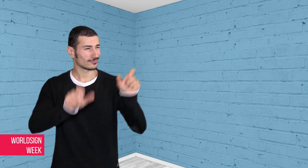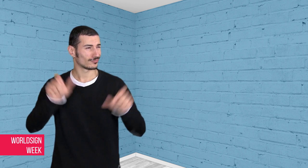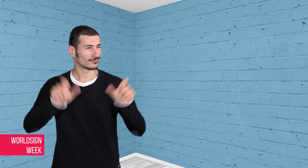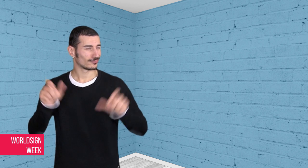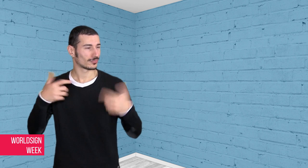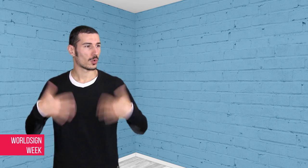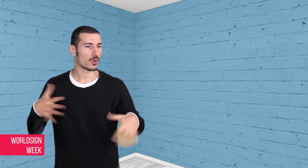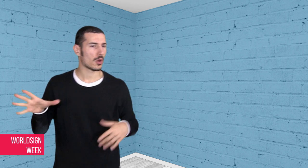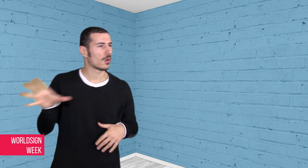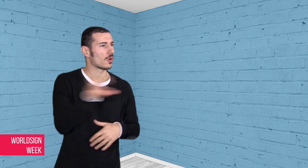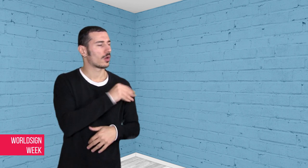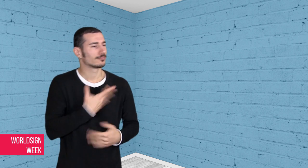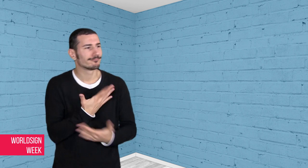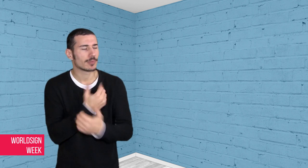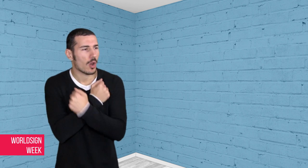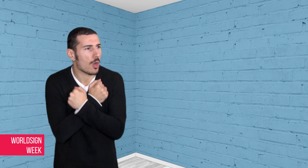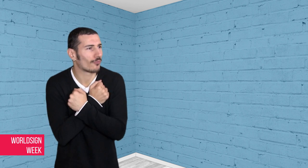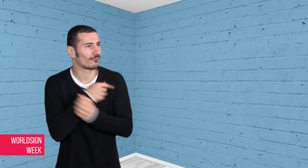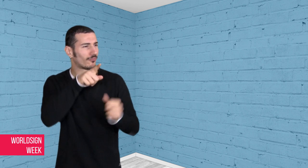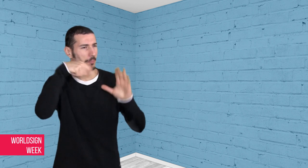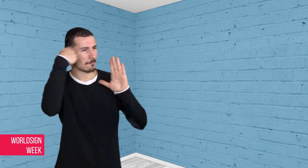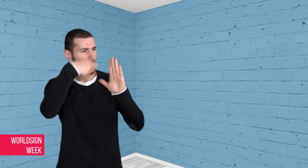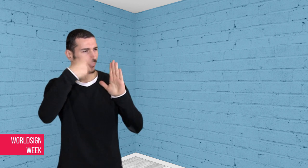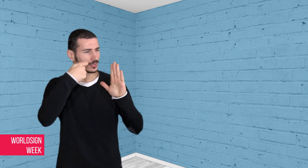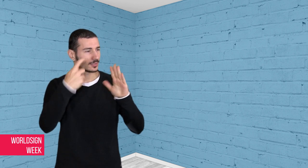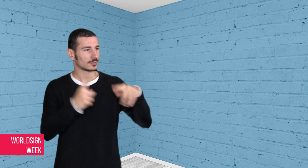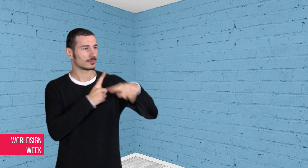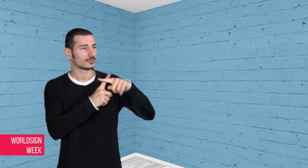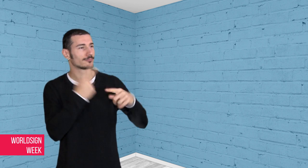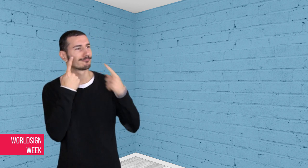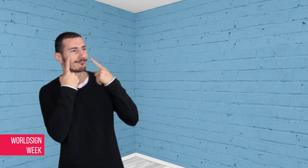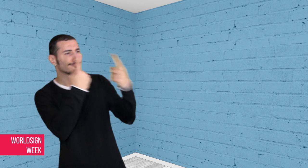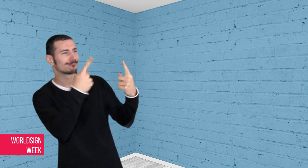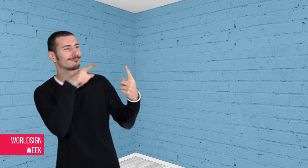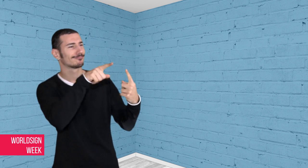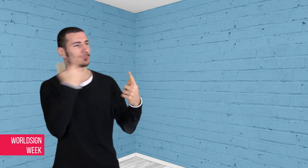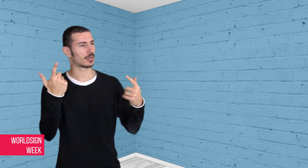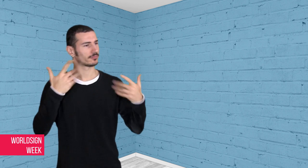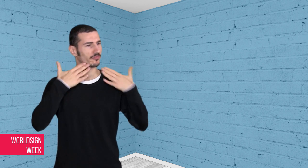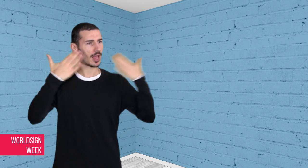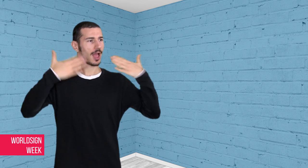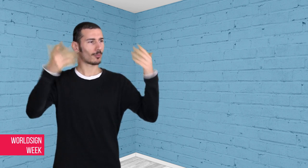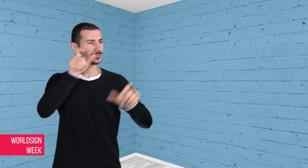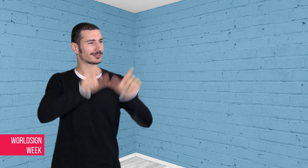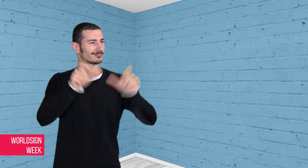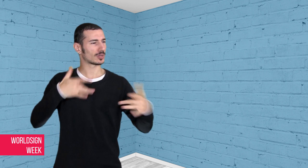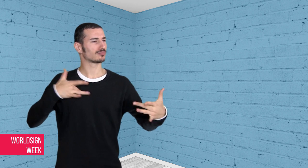Alessio: Everybody loves movies, seeing the stars